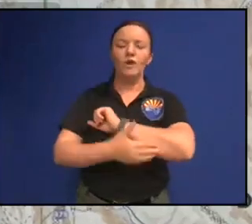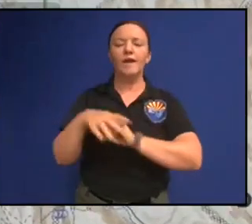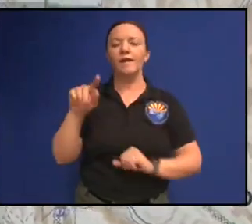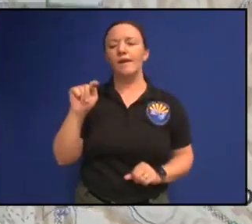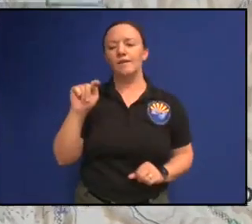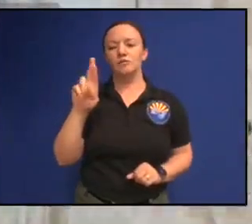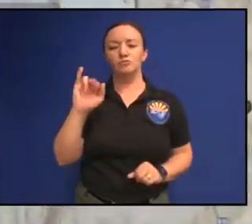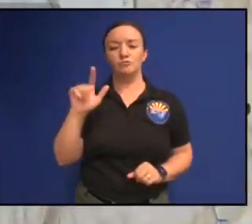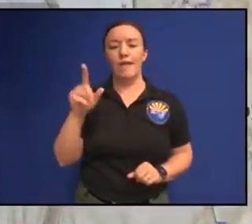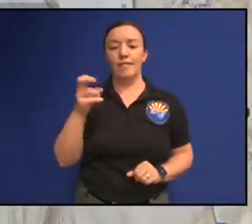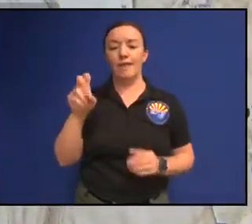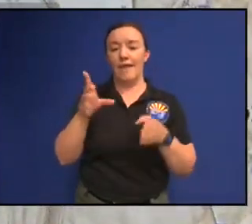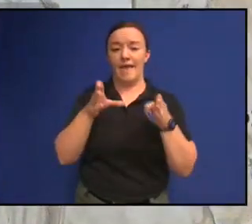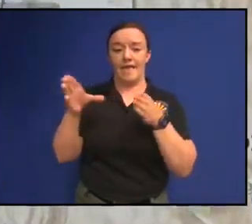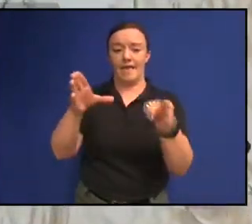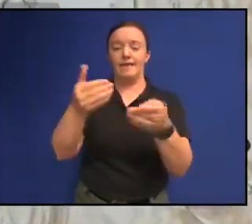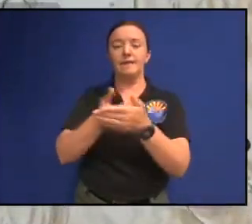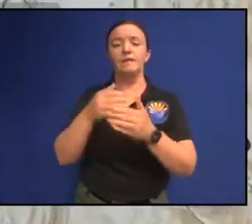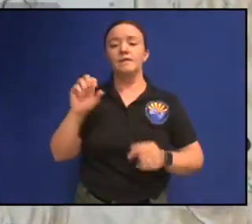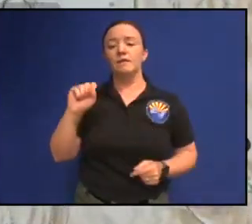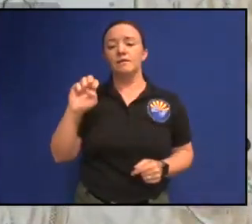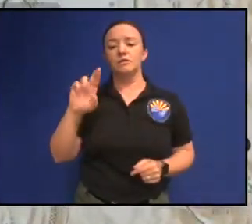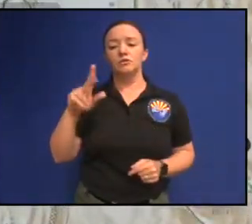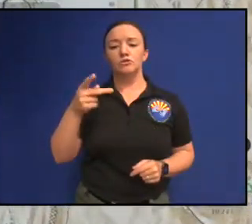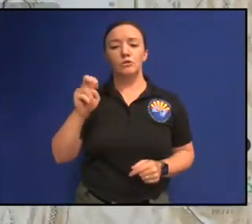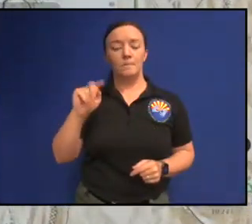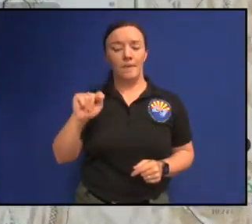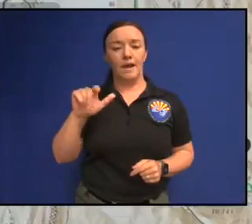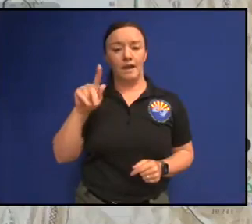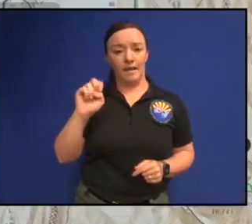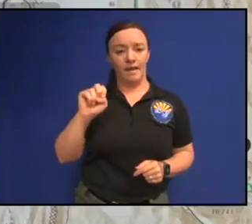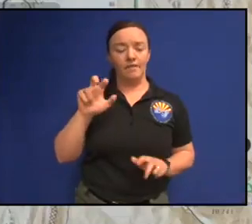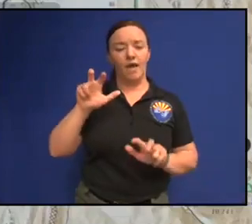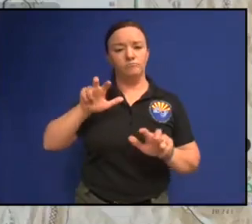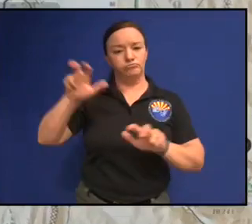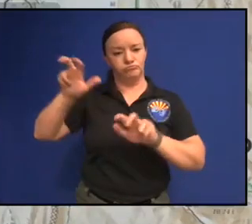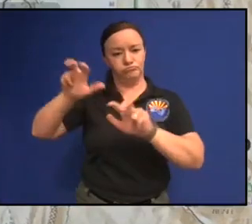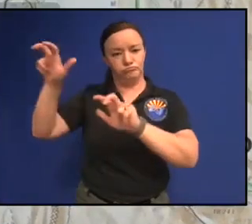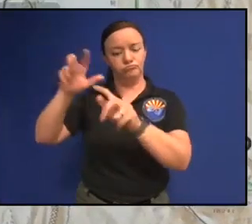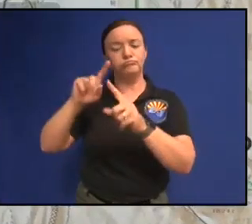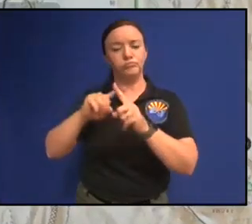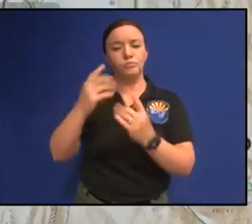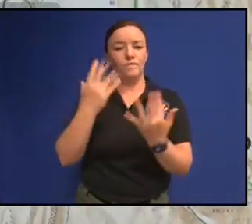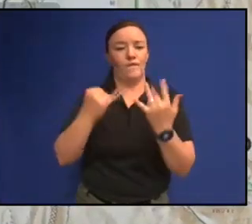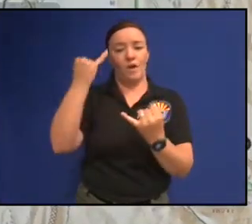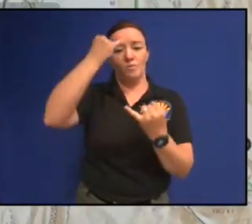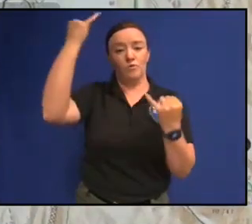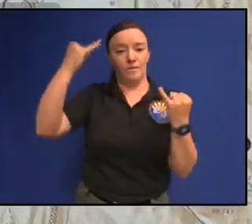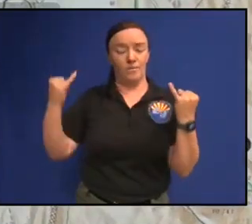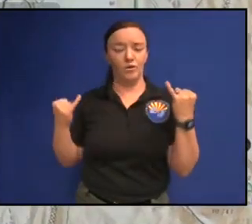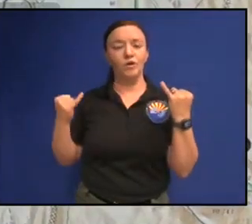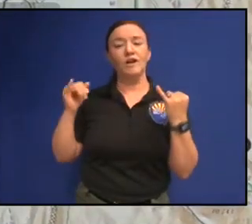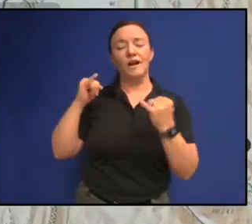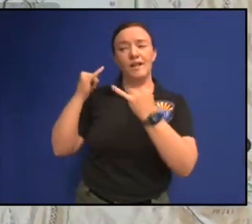TRAVELING BACK AND FORTH TO THE FIRE'S PERIMETER AND HAVE BEEN CHECKING THAT EDGE AND FINDING VERY LITTLE ON